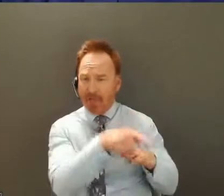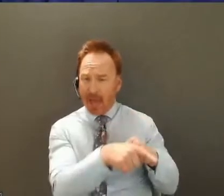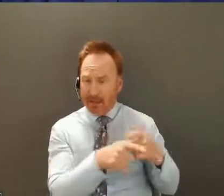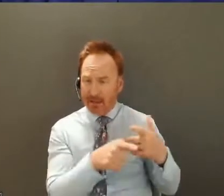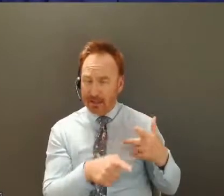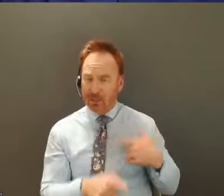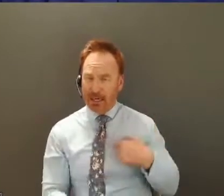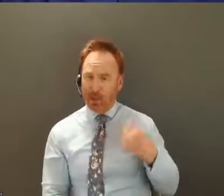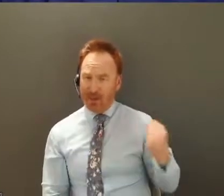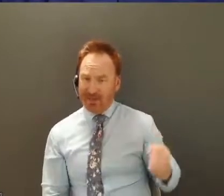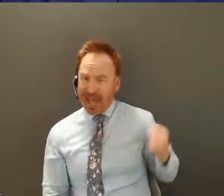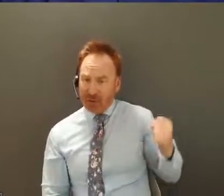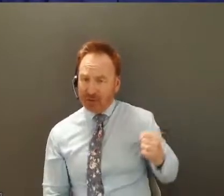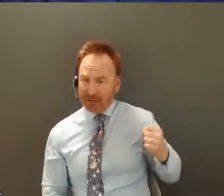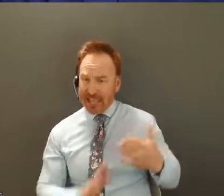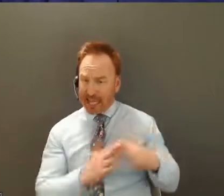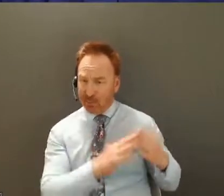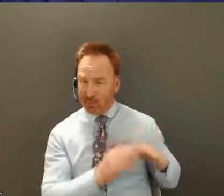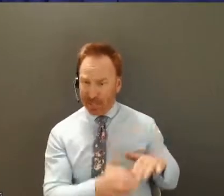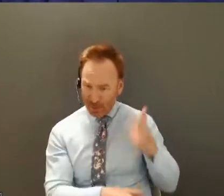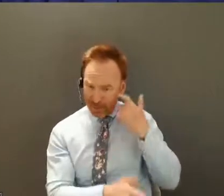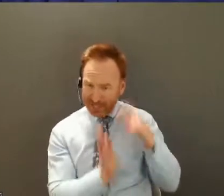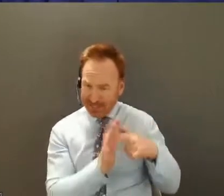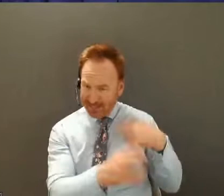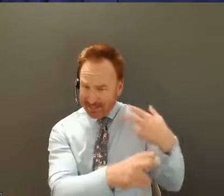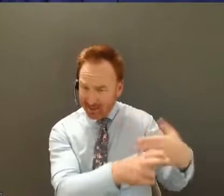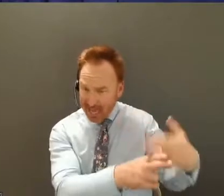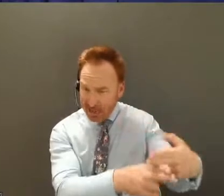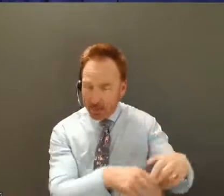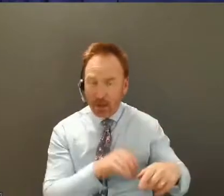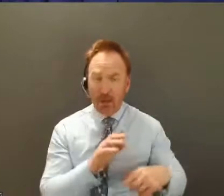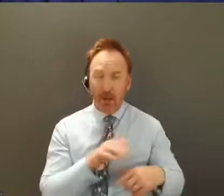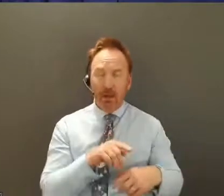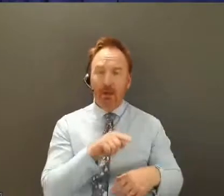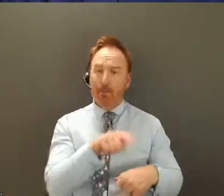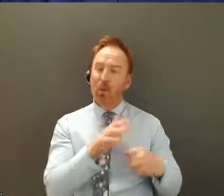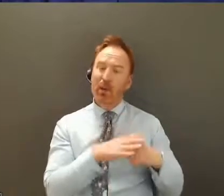on those that are more vulnerable. We want to protect those who